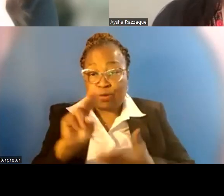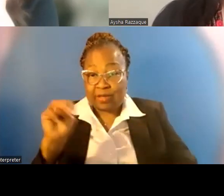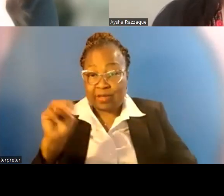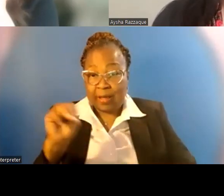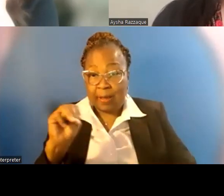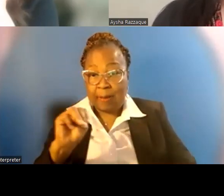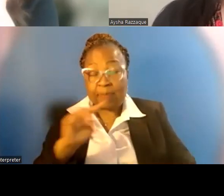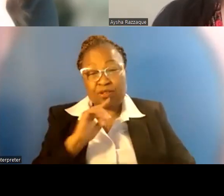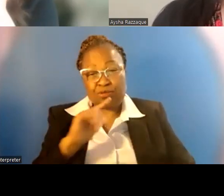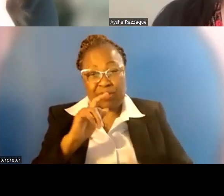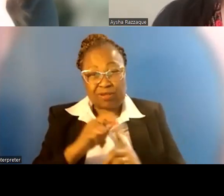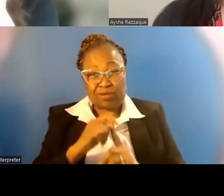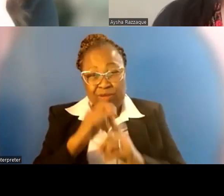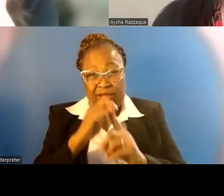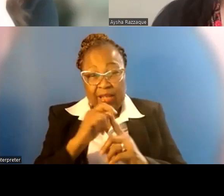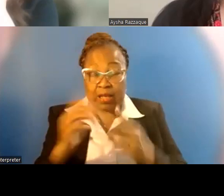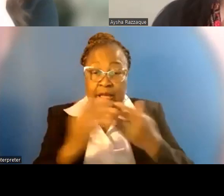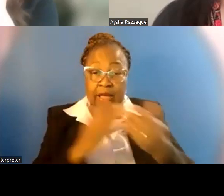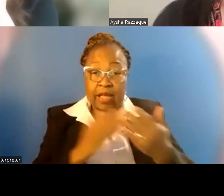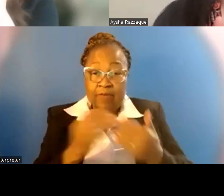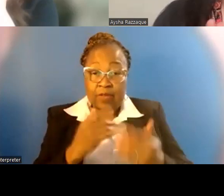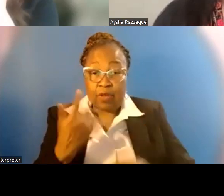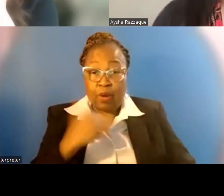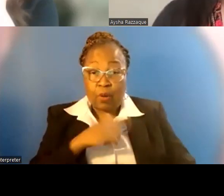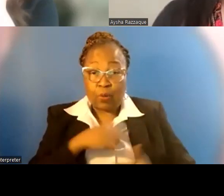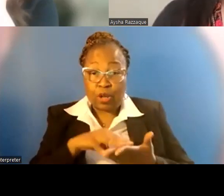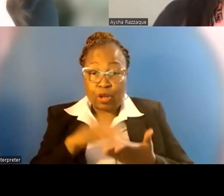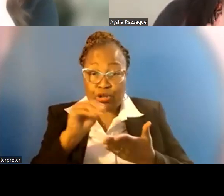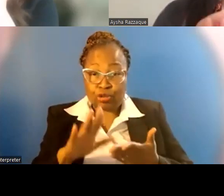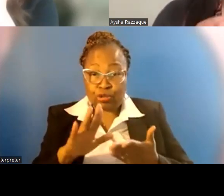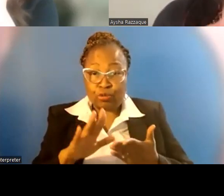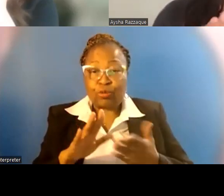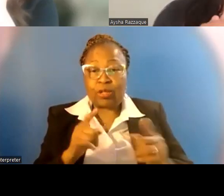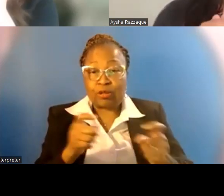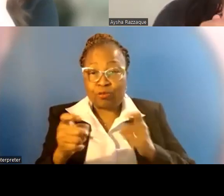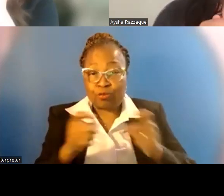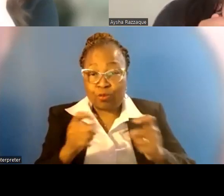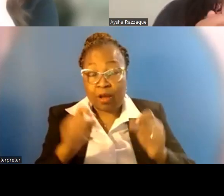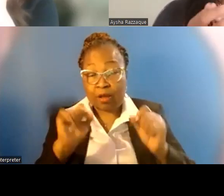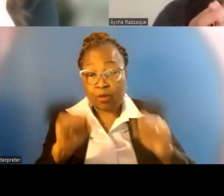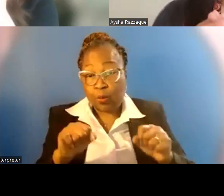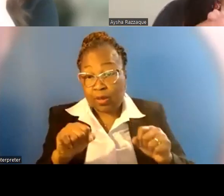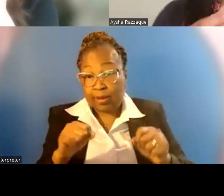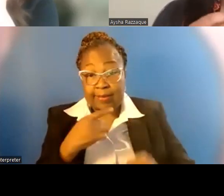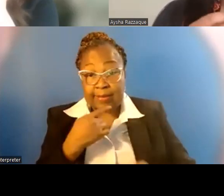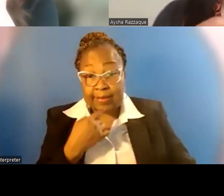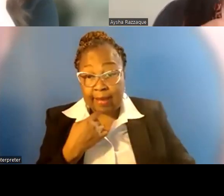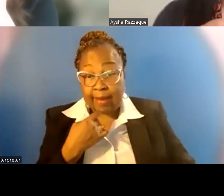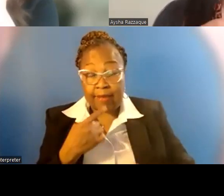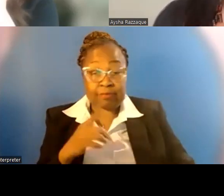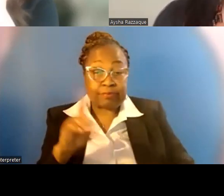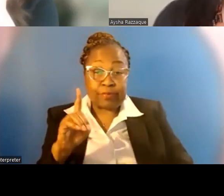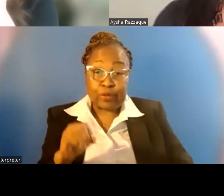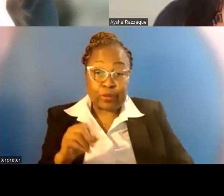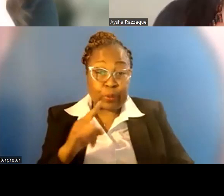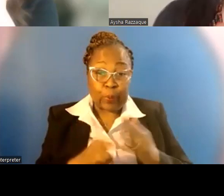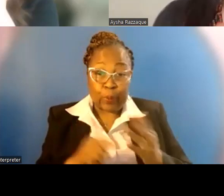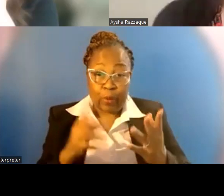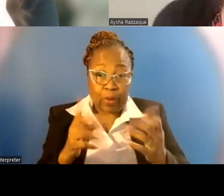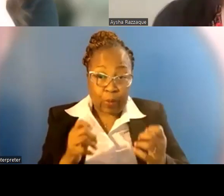in that even though we are student-run and we can say and do what we want independent of what the university think,